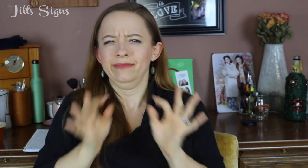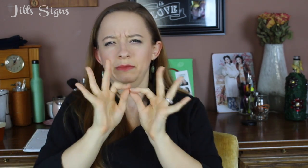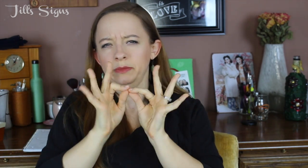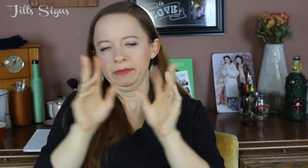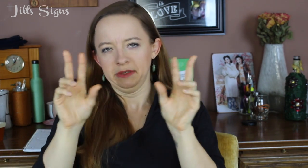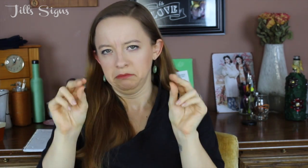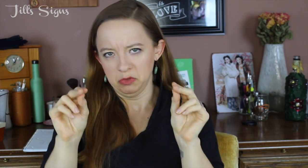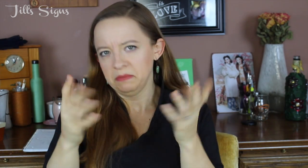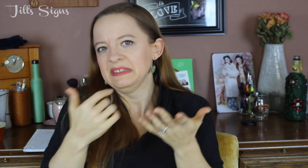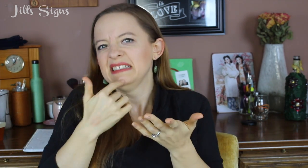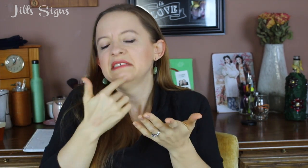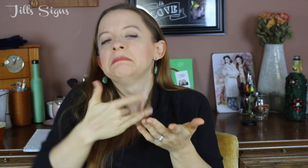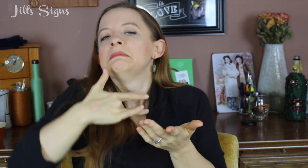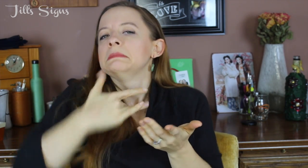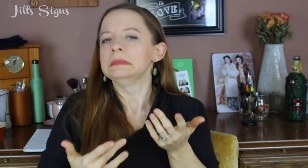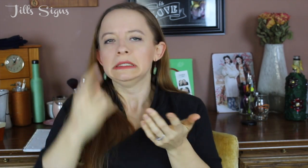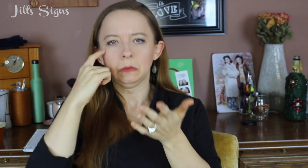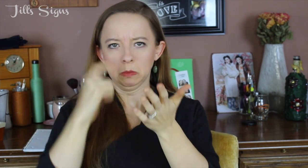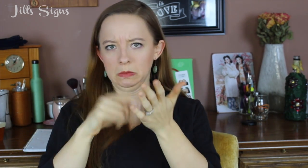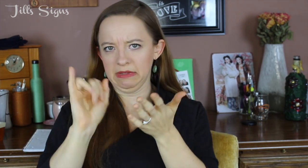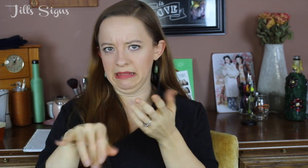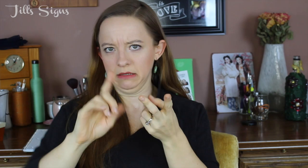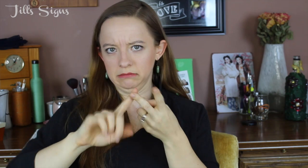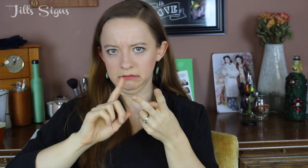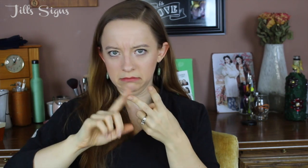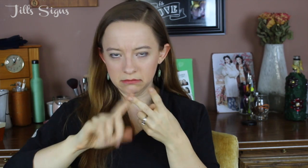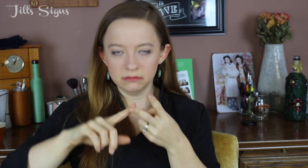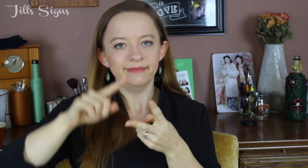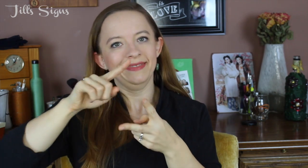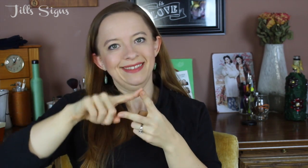that does not mean that its less of an interpreting. I'm just saying, typically that's what I've